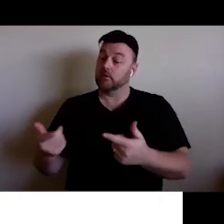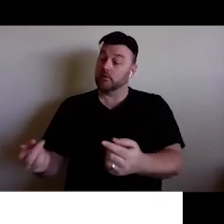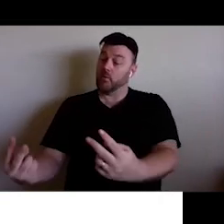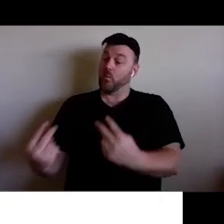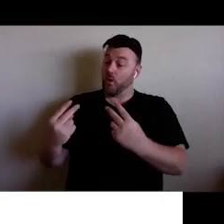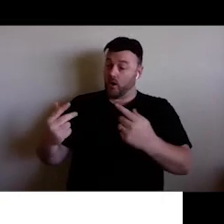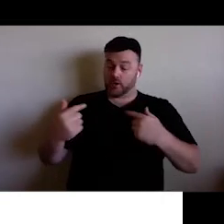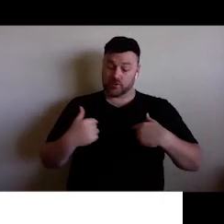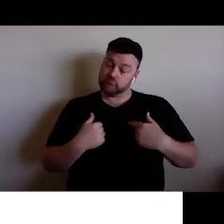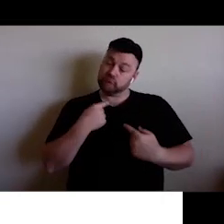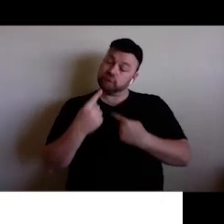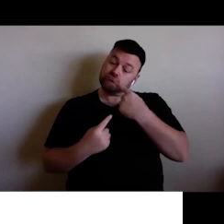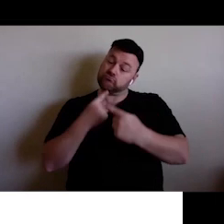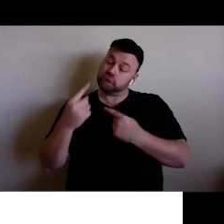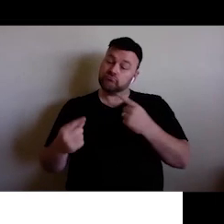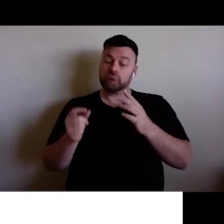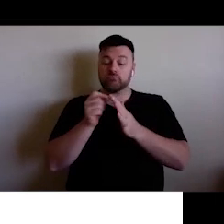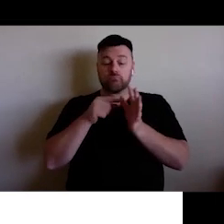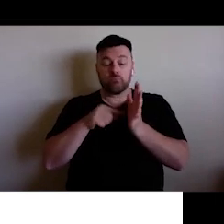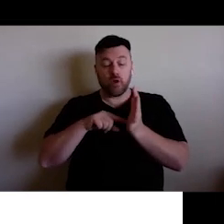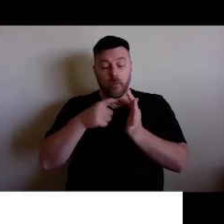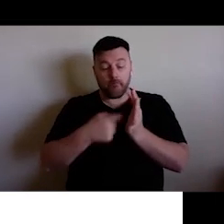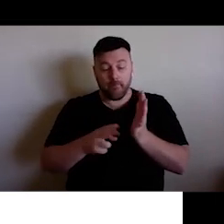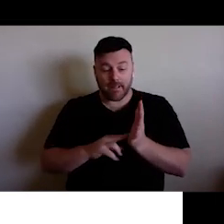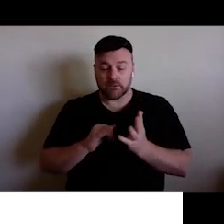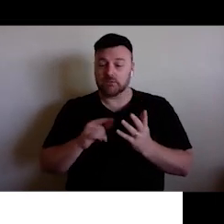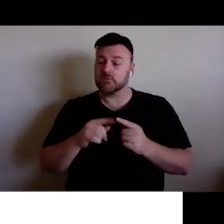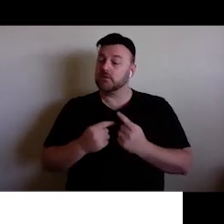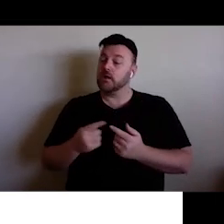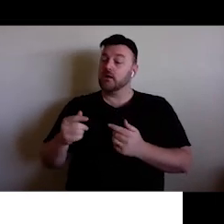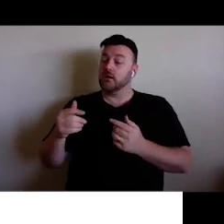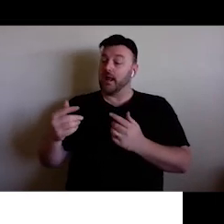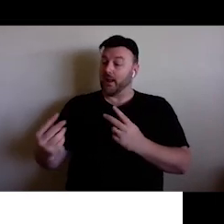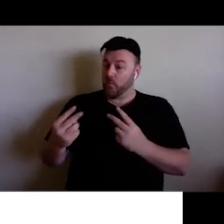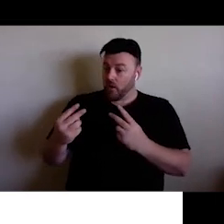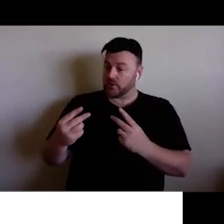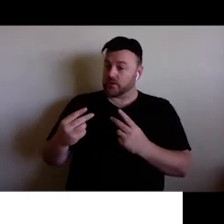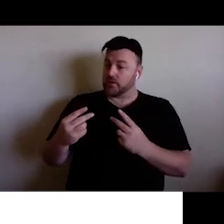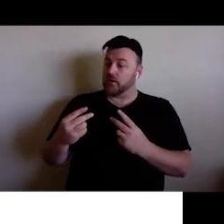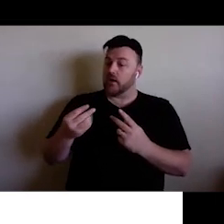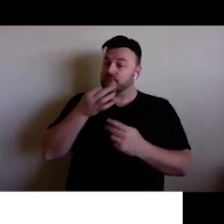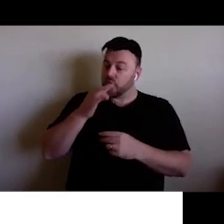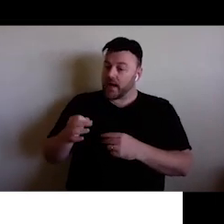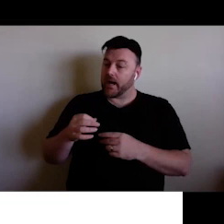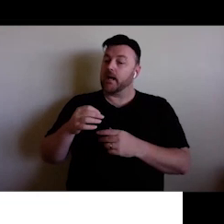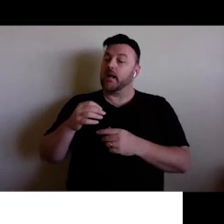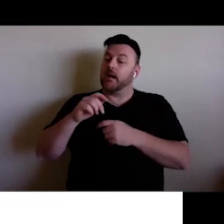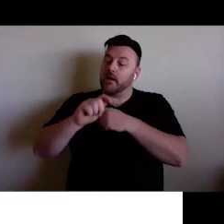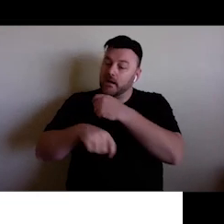got a series of products that are high-value but also, because they're on her website, they're quite high margin. She makes most of it - she